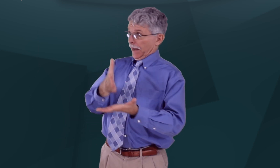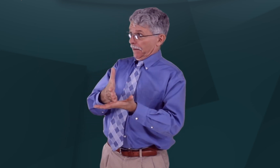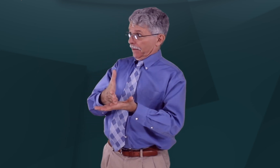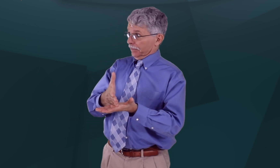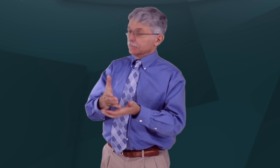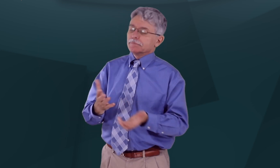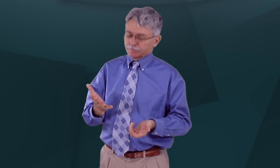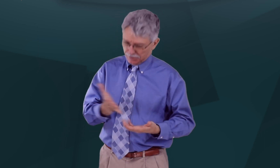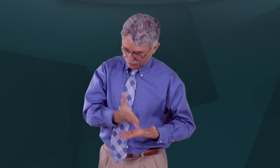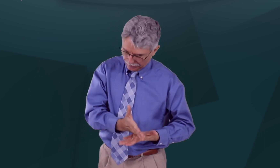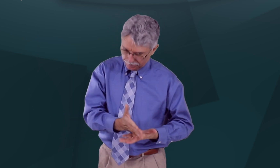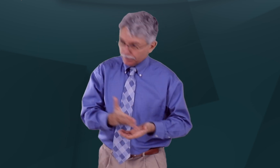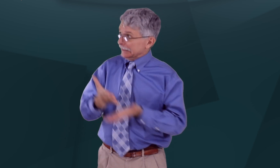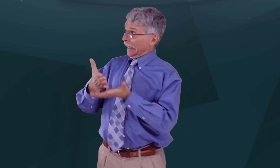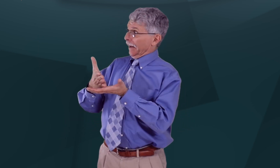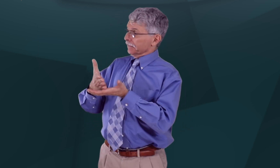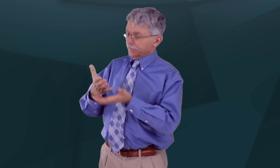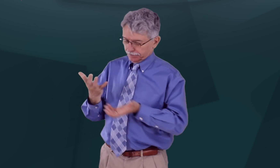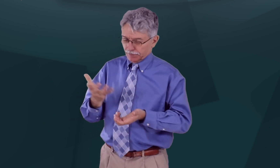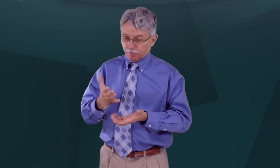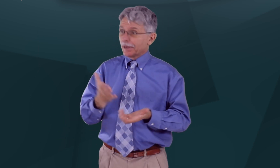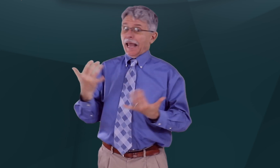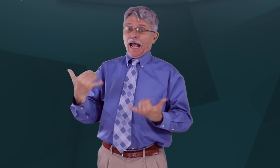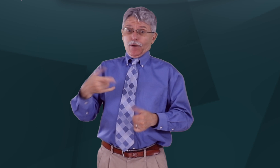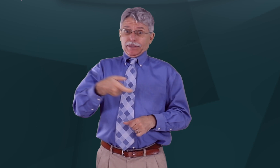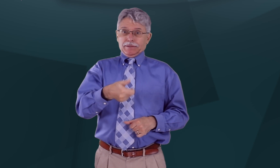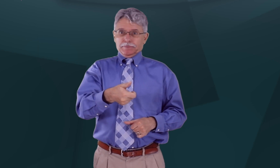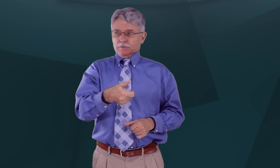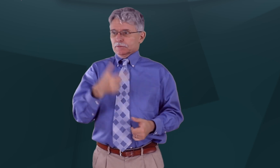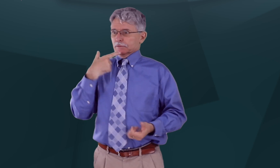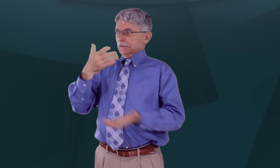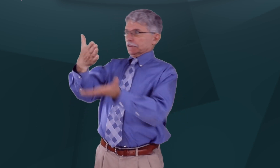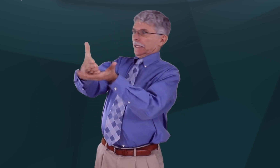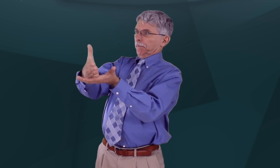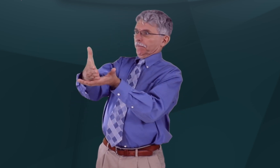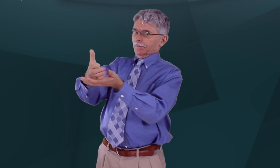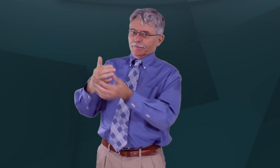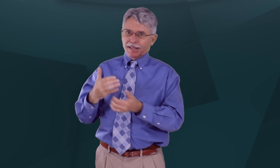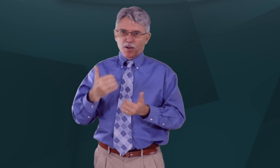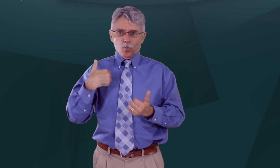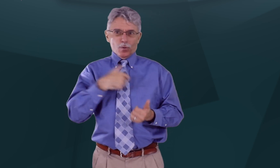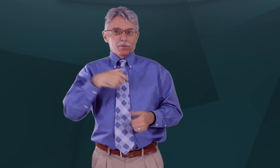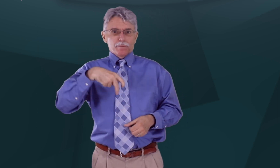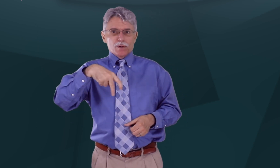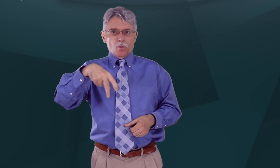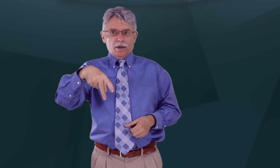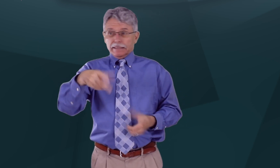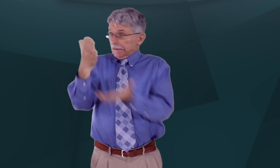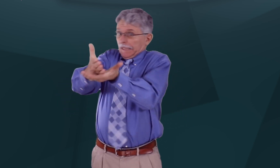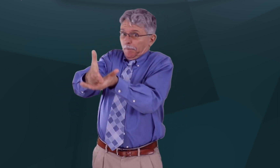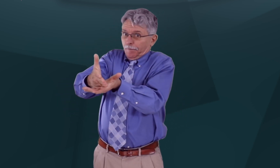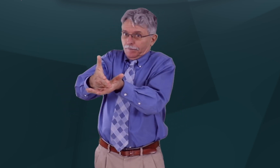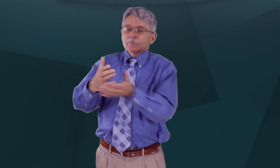And I said, yeah, yeah, just stop. Wait for the horse. So now he started to tell us stop. And we'd be walking along, he'd tell us to stop.